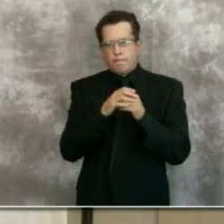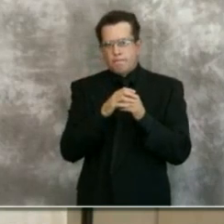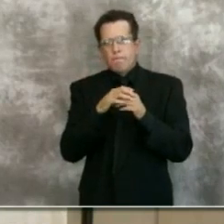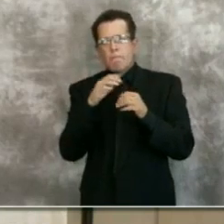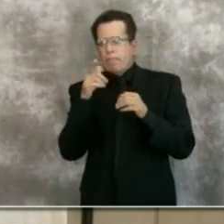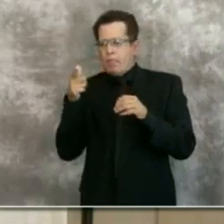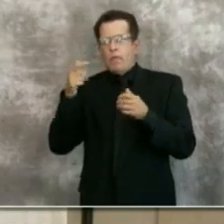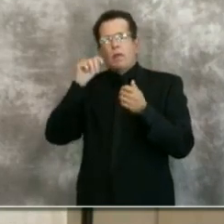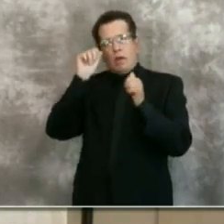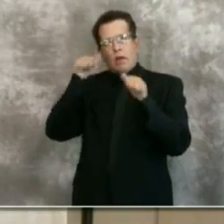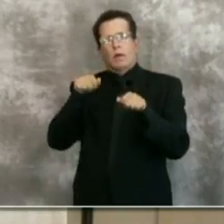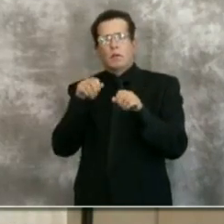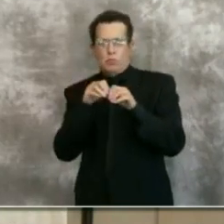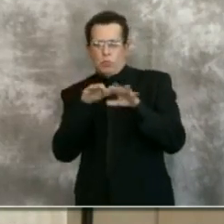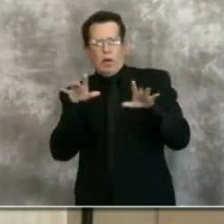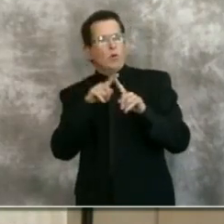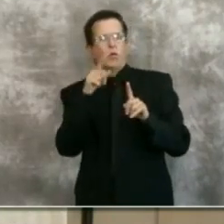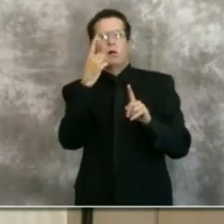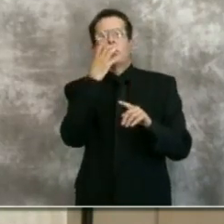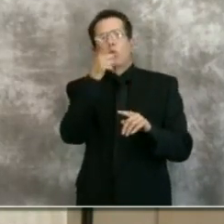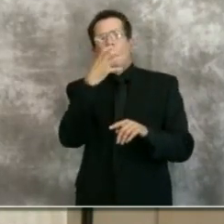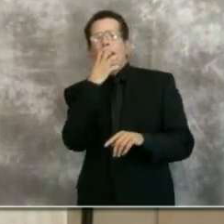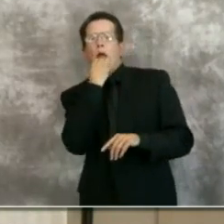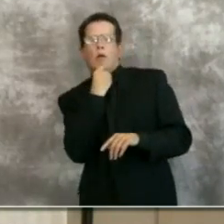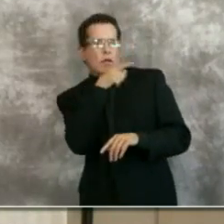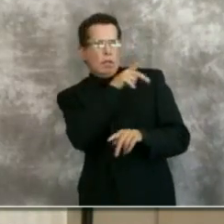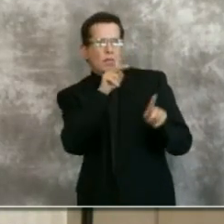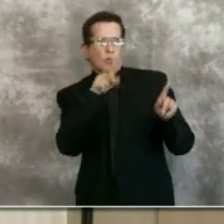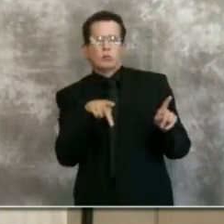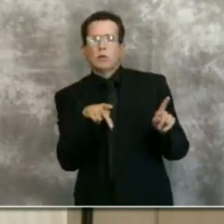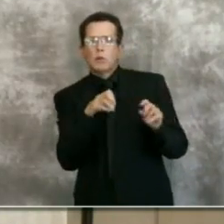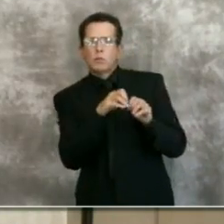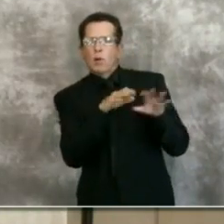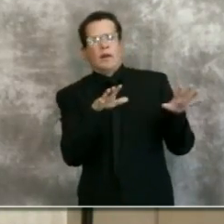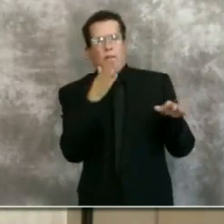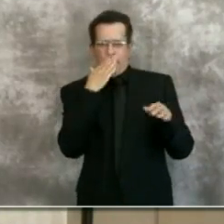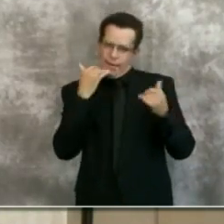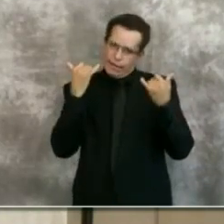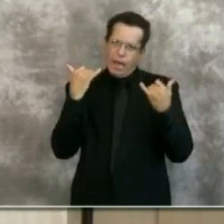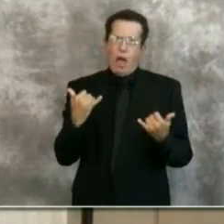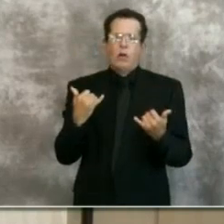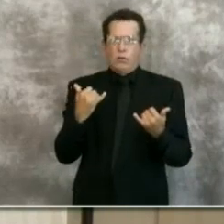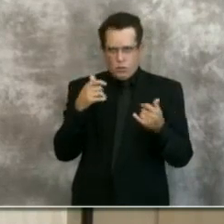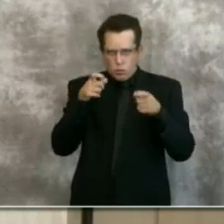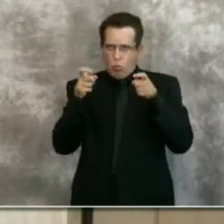HOME IF YOU'RE SICK. EMPLOY TO YOU TO NOT WAIT FOR SOMEONE, YOU CARE ABOUT TO LOSE THEIR